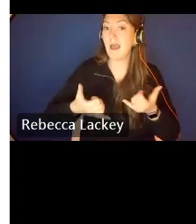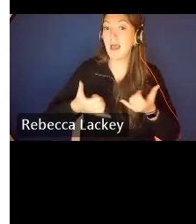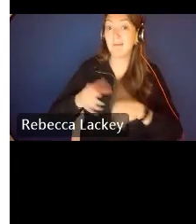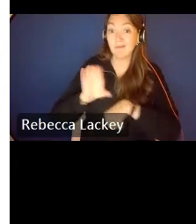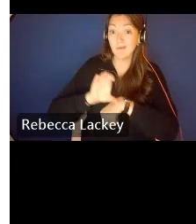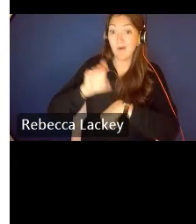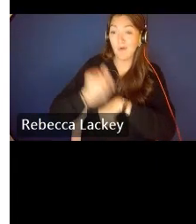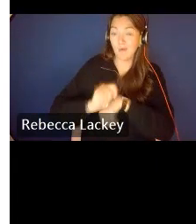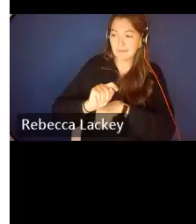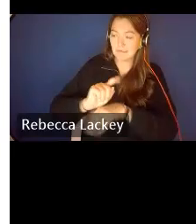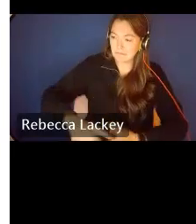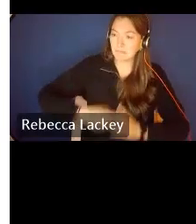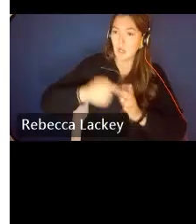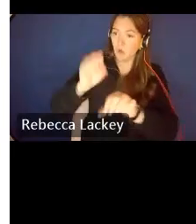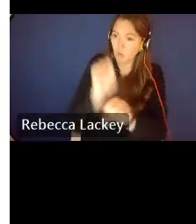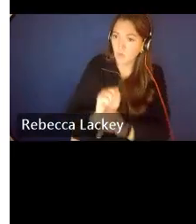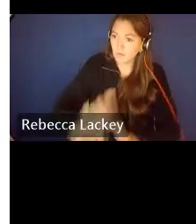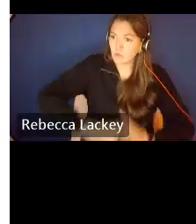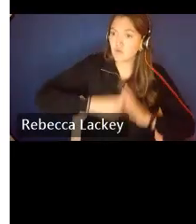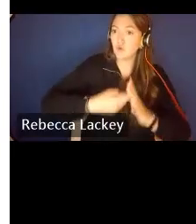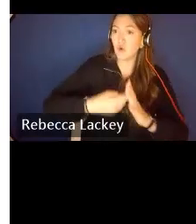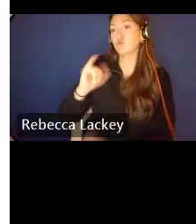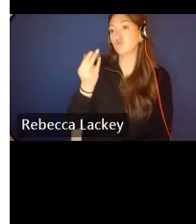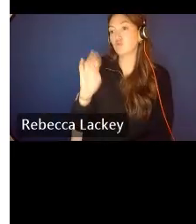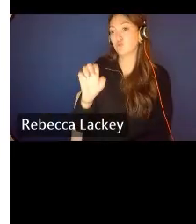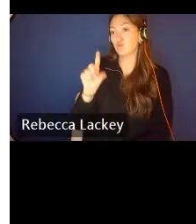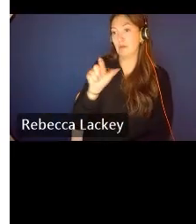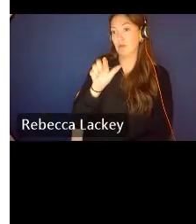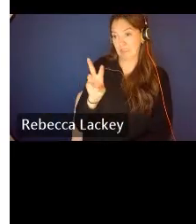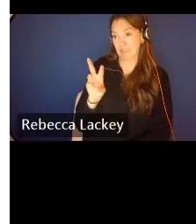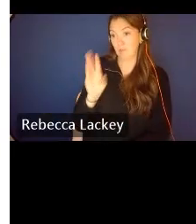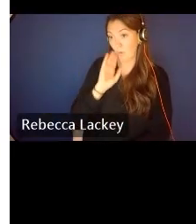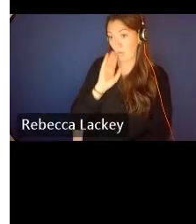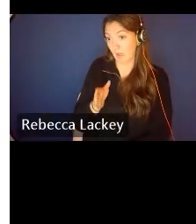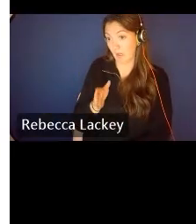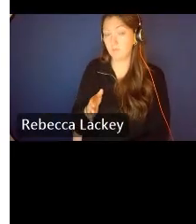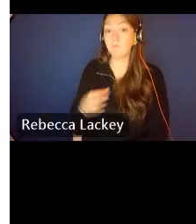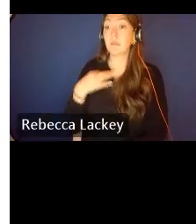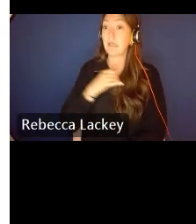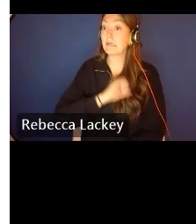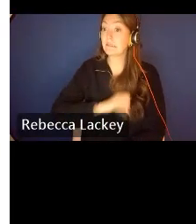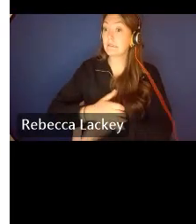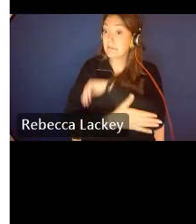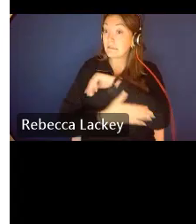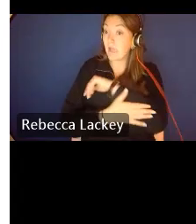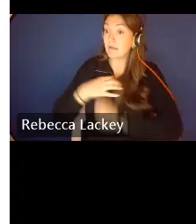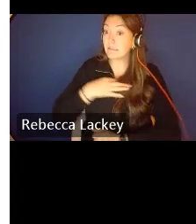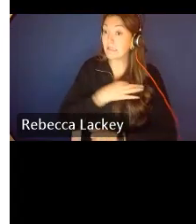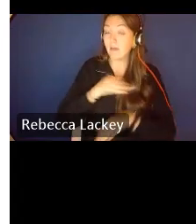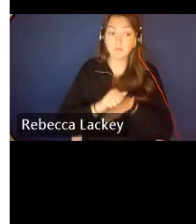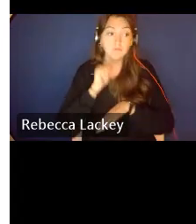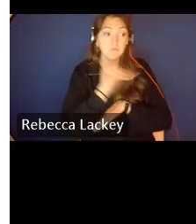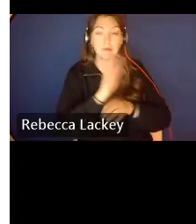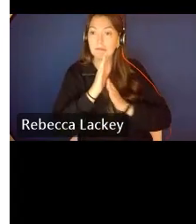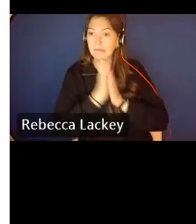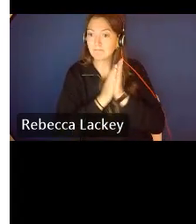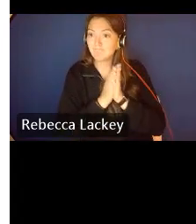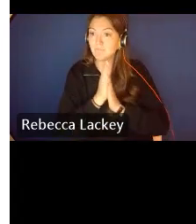slated to begin work in June of 2026. County staff also submitted a competitive grant application for